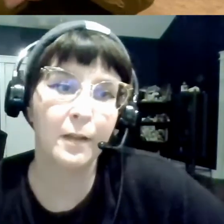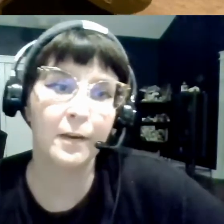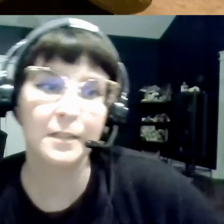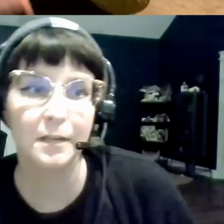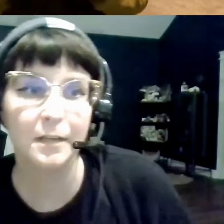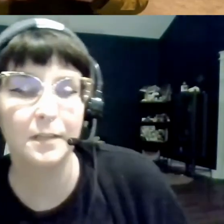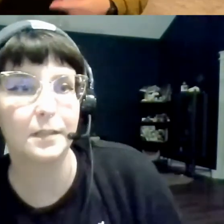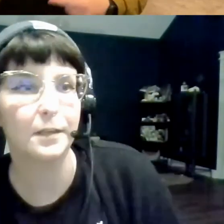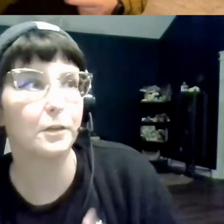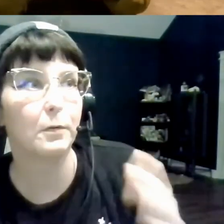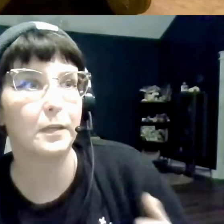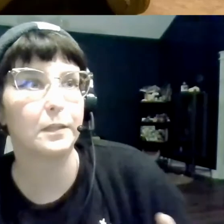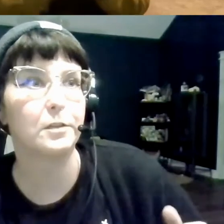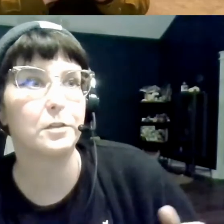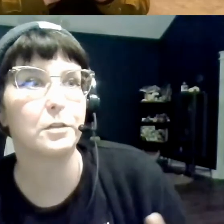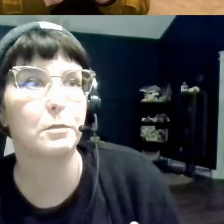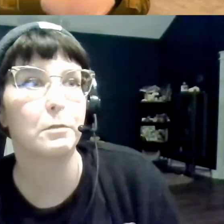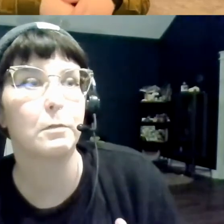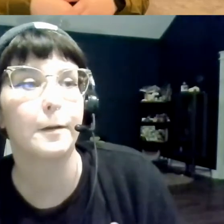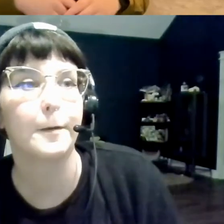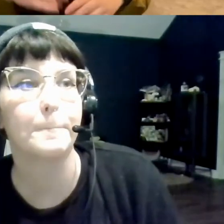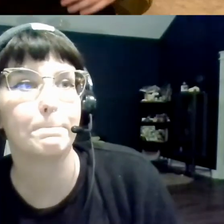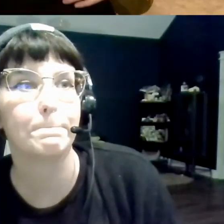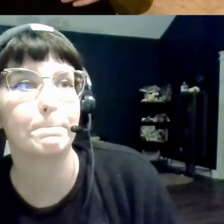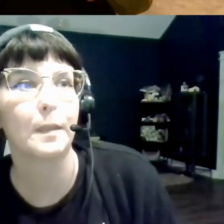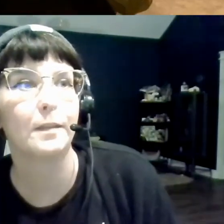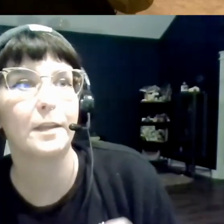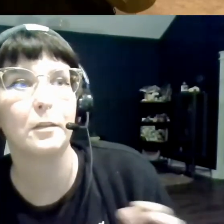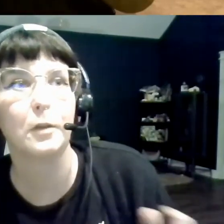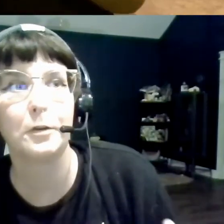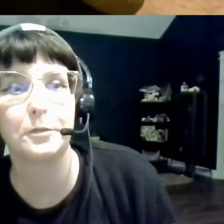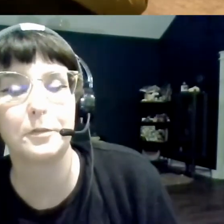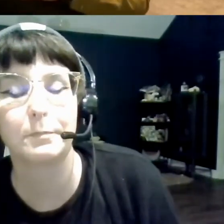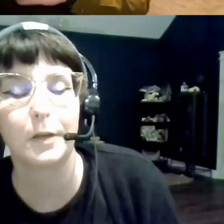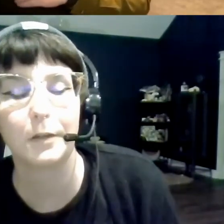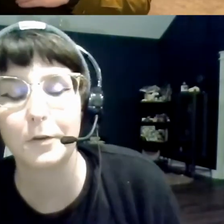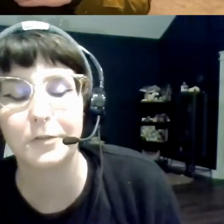about identities than going into a larger city.